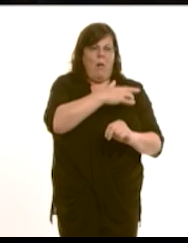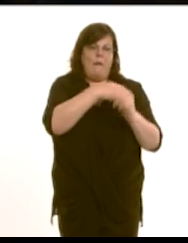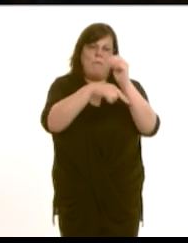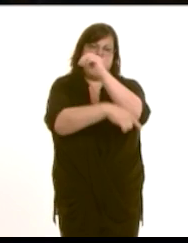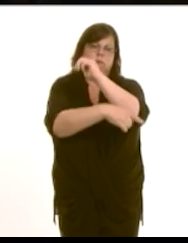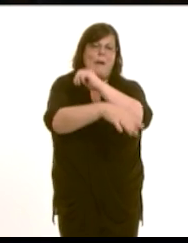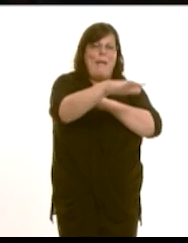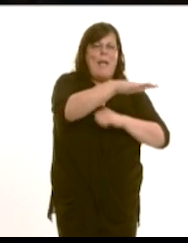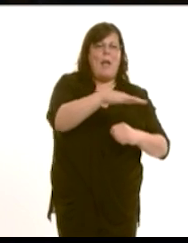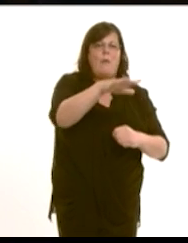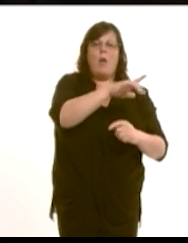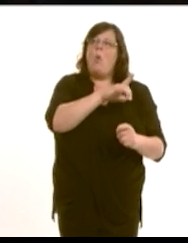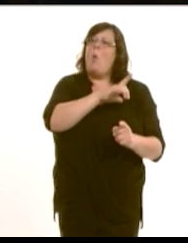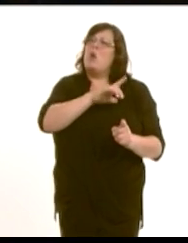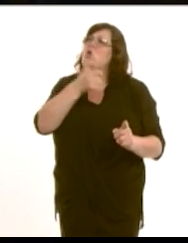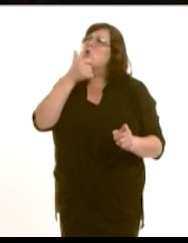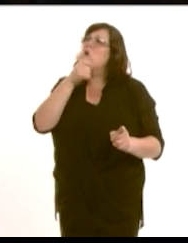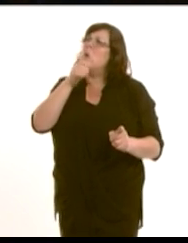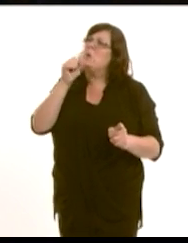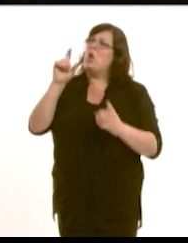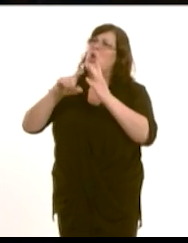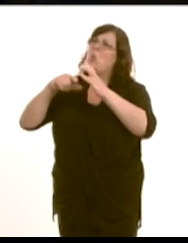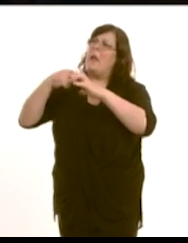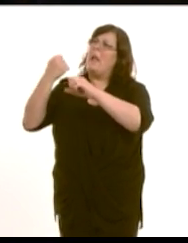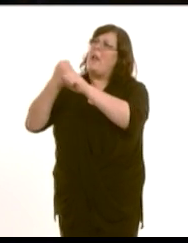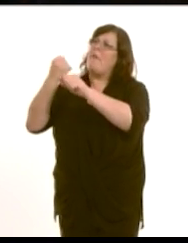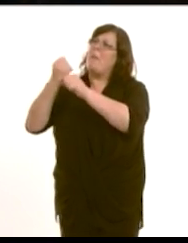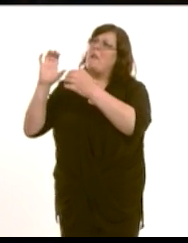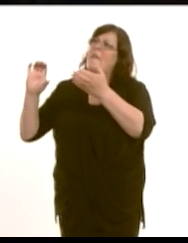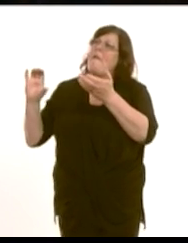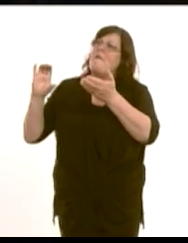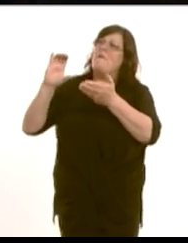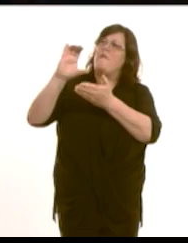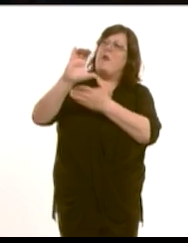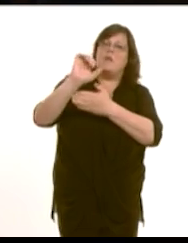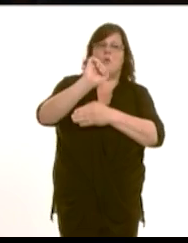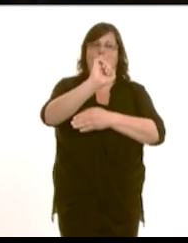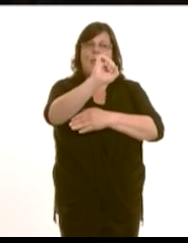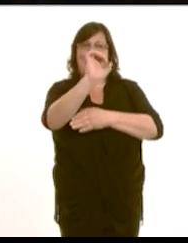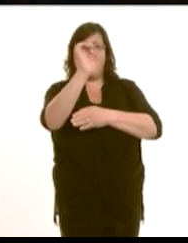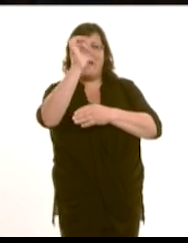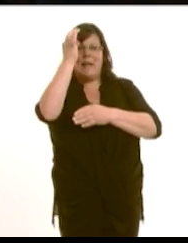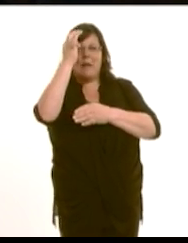to use the funds provided by the UK Government to freeze council tax in Wales to the purpose